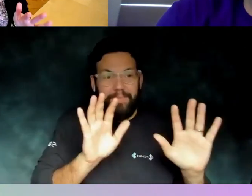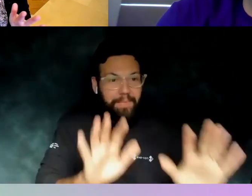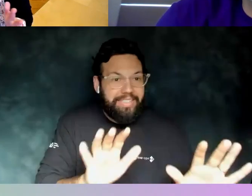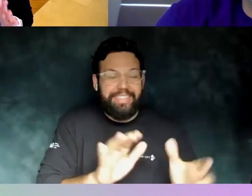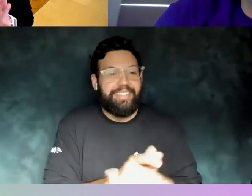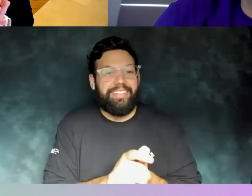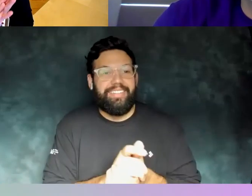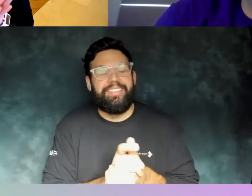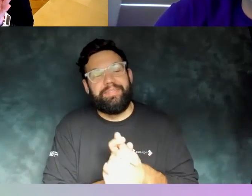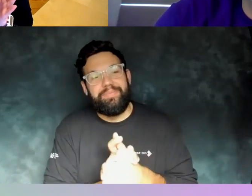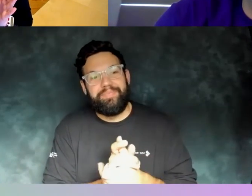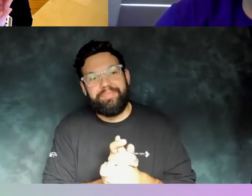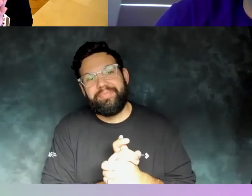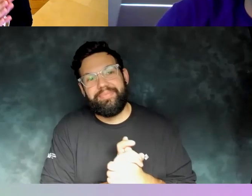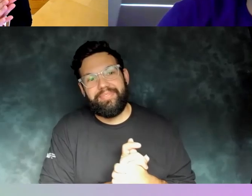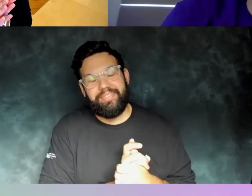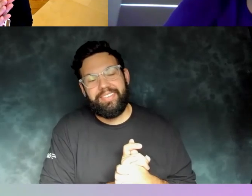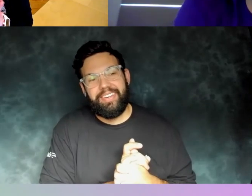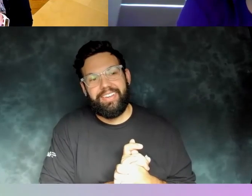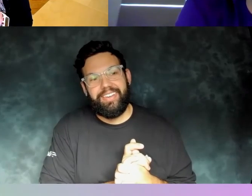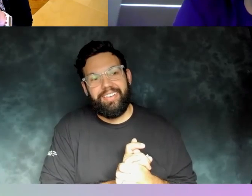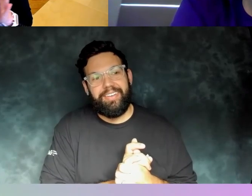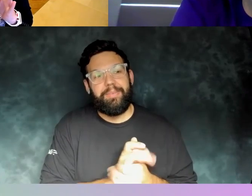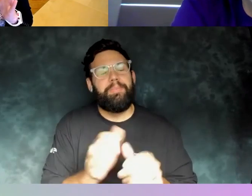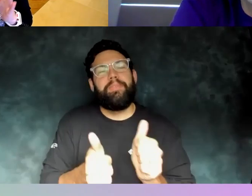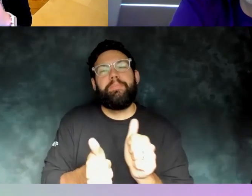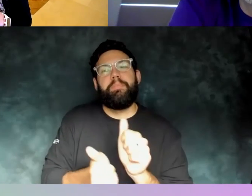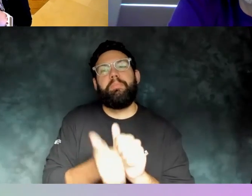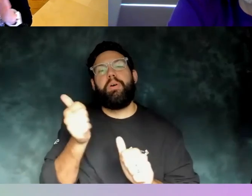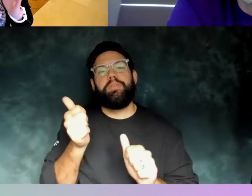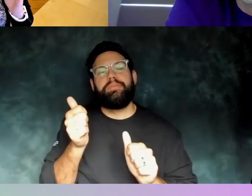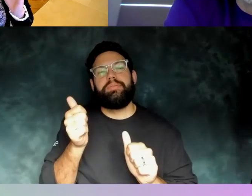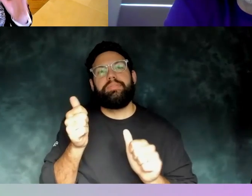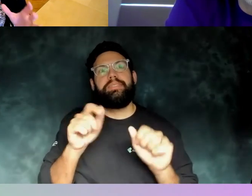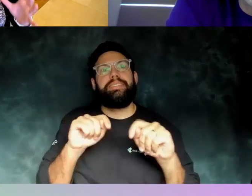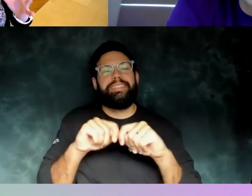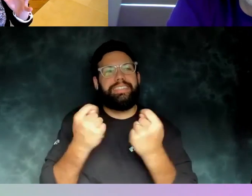that disconnect happening? So that might be something to focus on and understand and decide on the sprint, this is